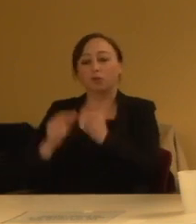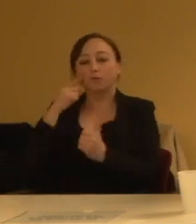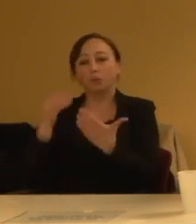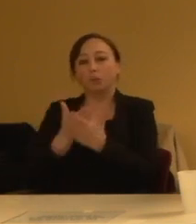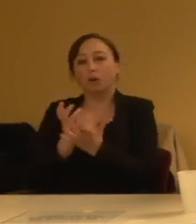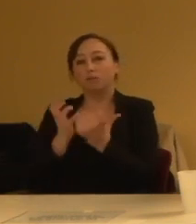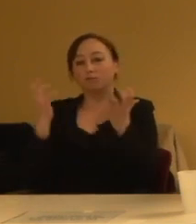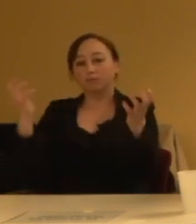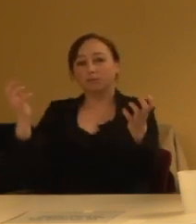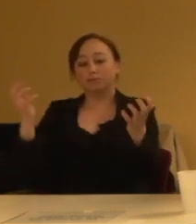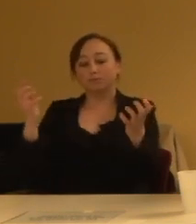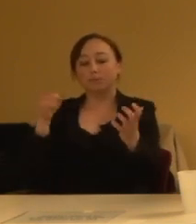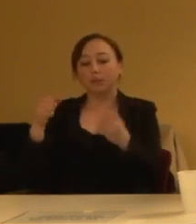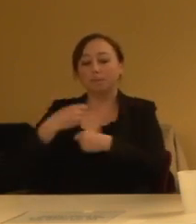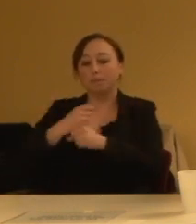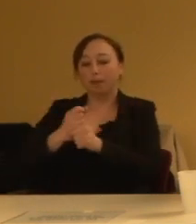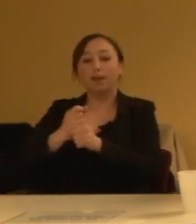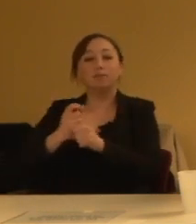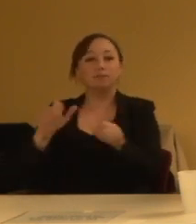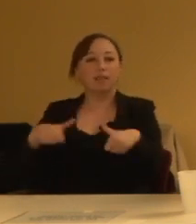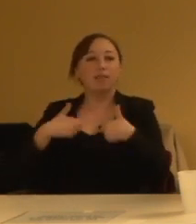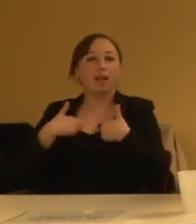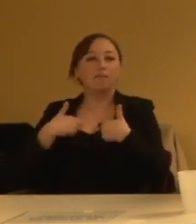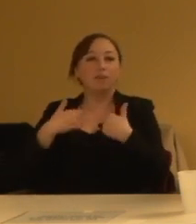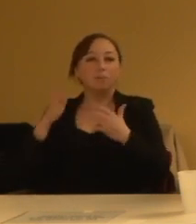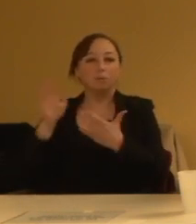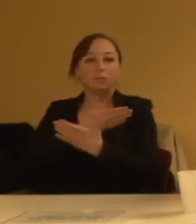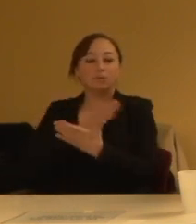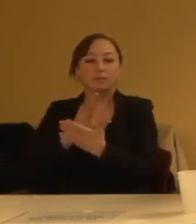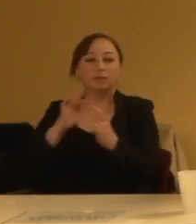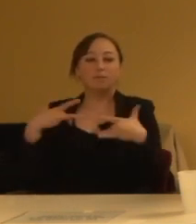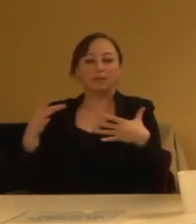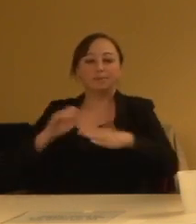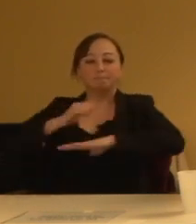Bradley has produced live music events in NYC since 2016.